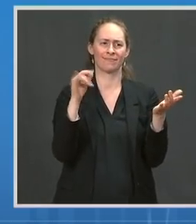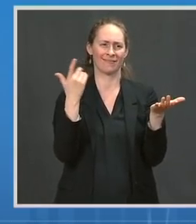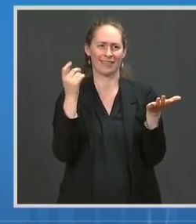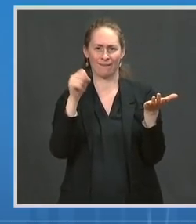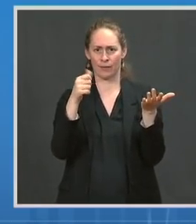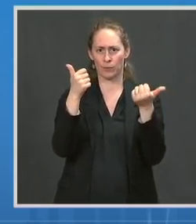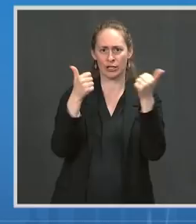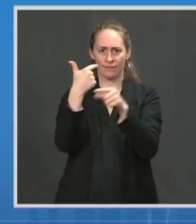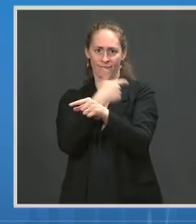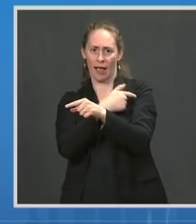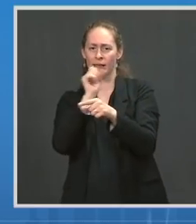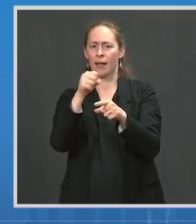Next question.